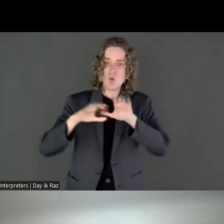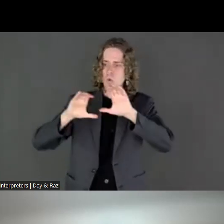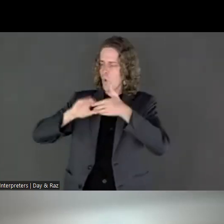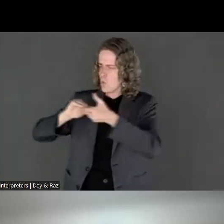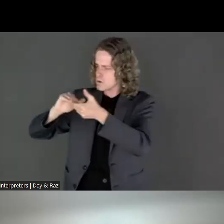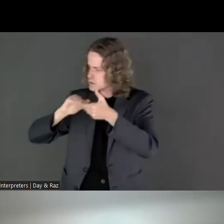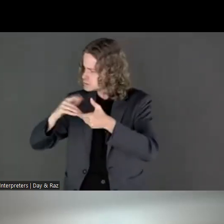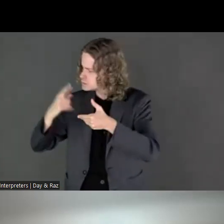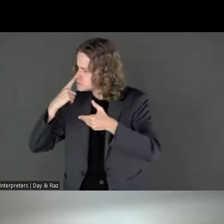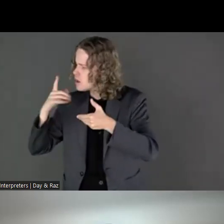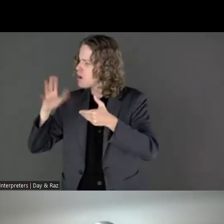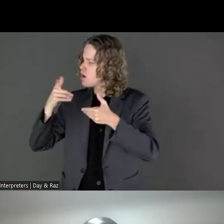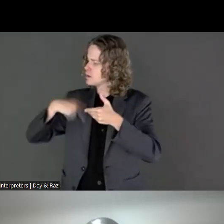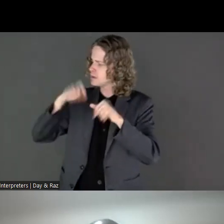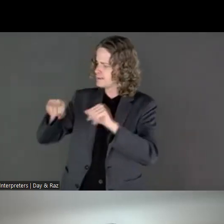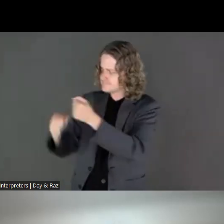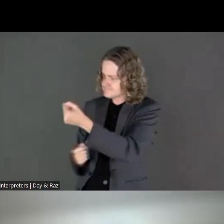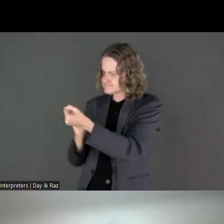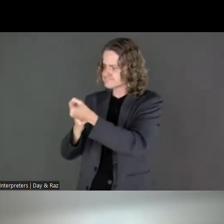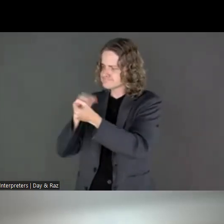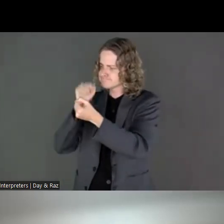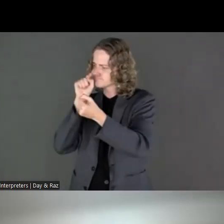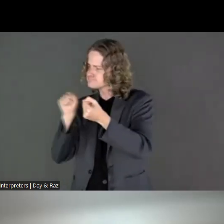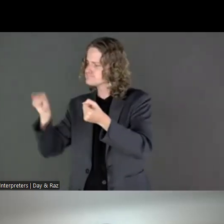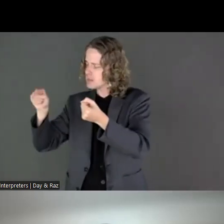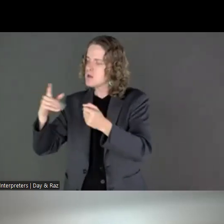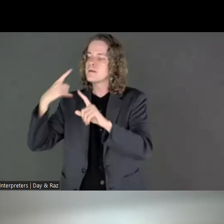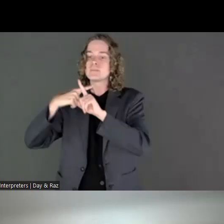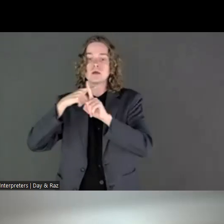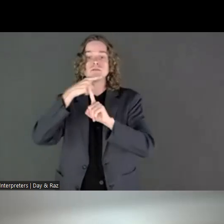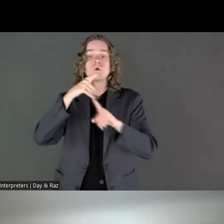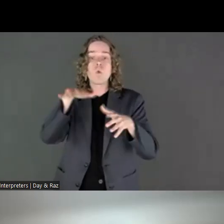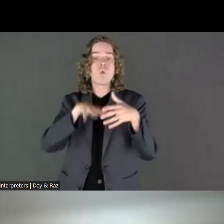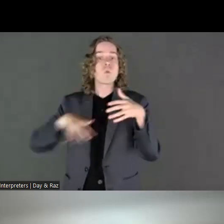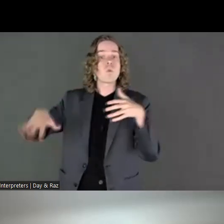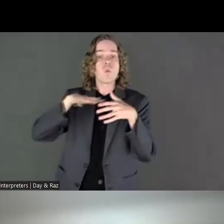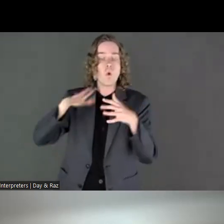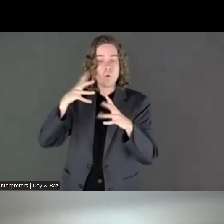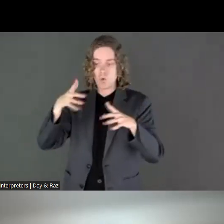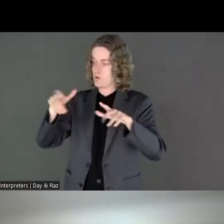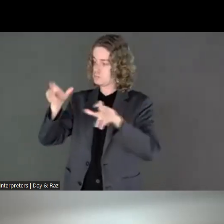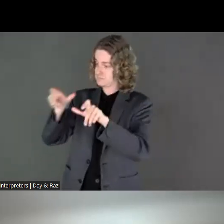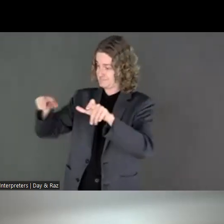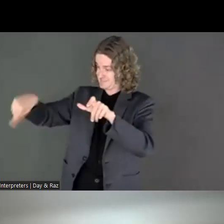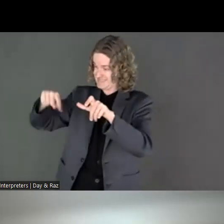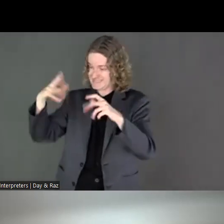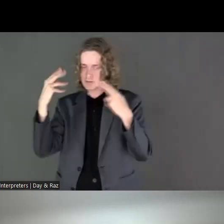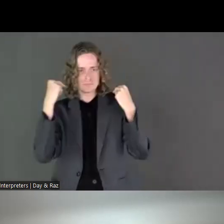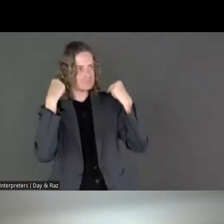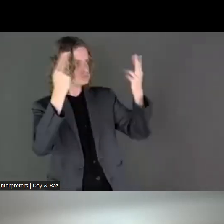direct funding to local actors. Now, with this objective, the taskforce now prioritized three